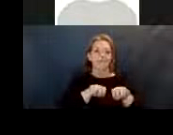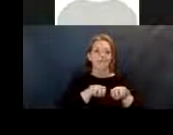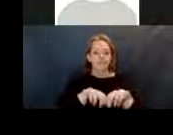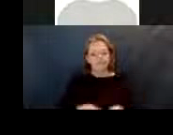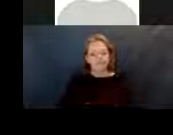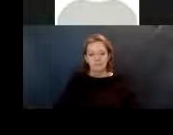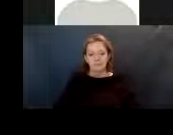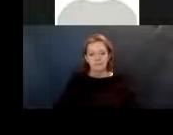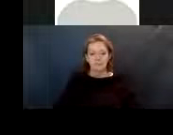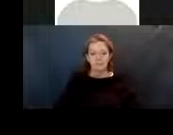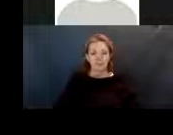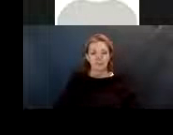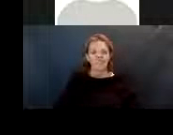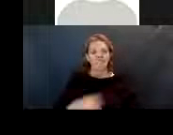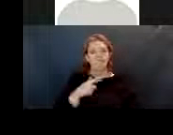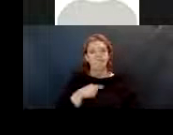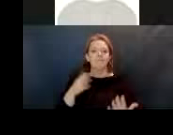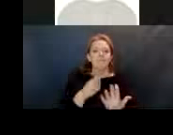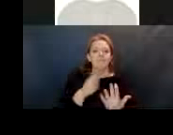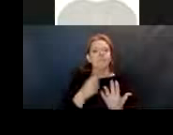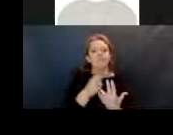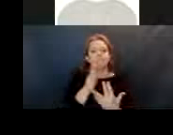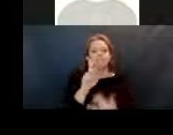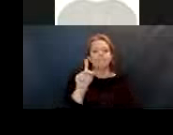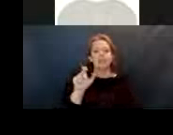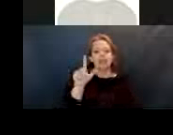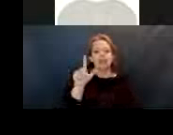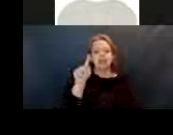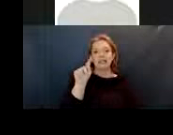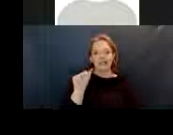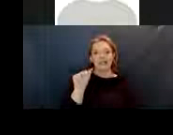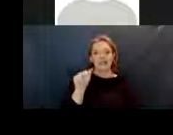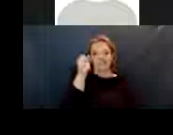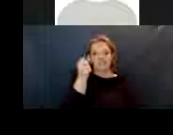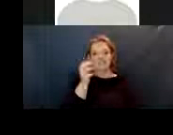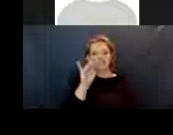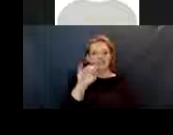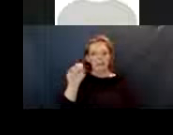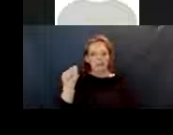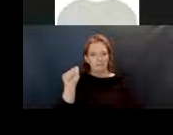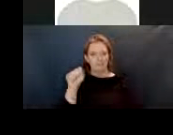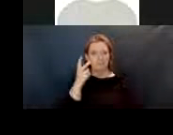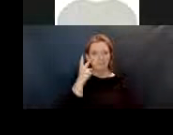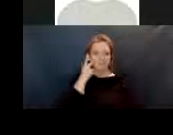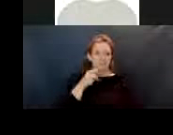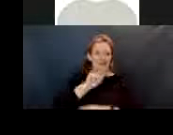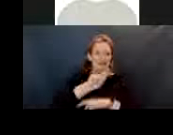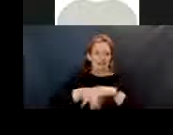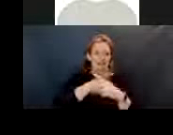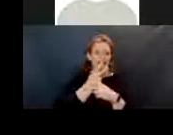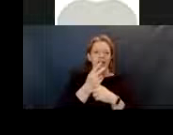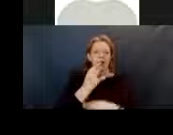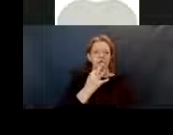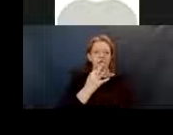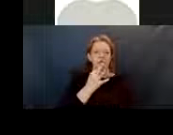the Delta, and come across fields like this where, you know, here, if you're familiar